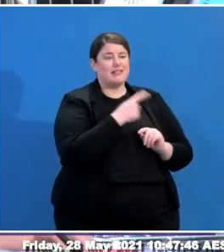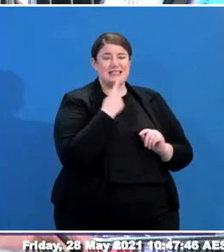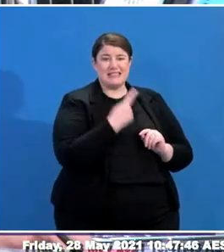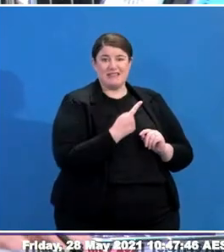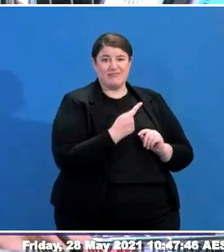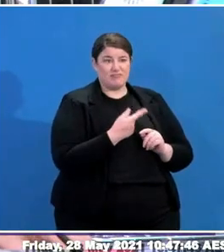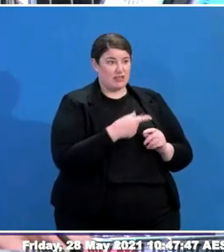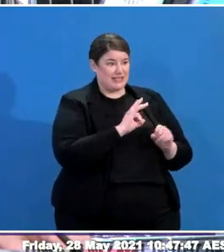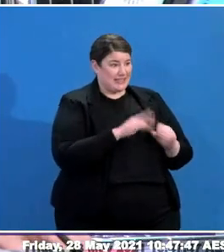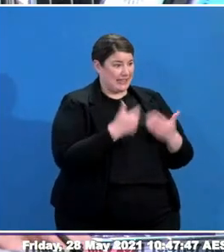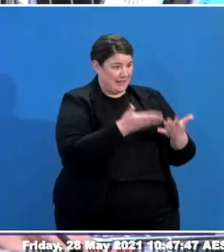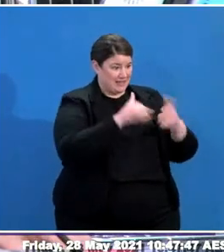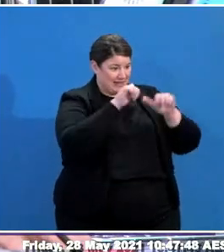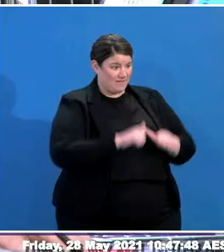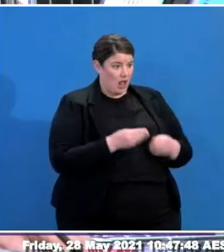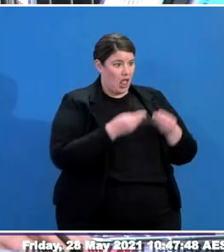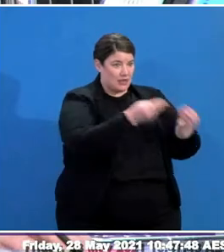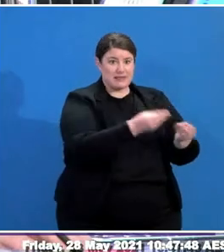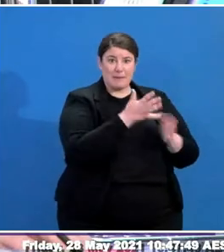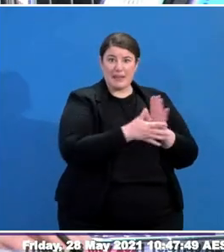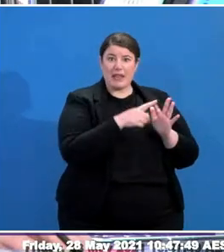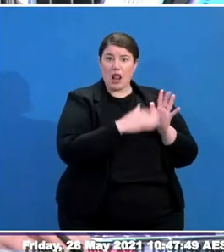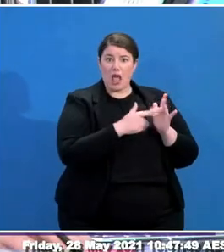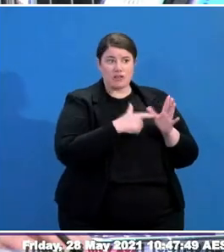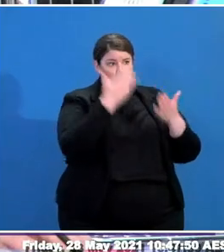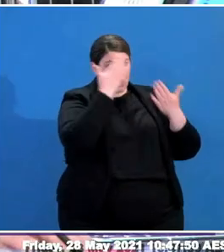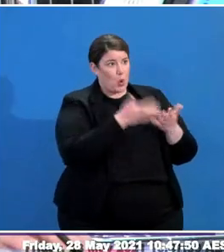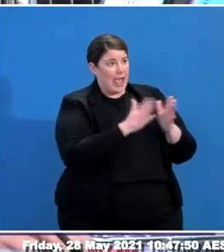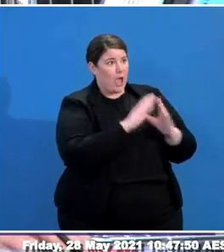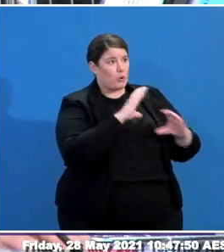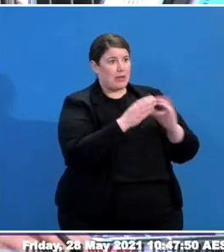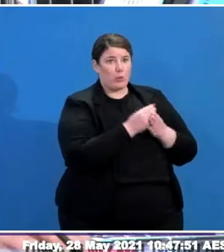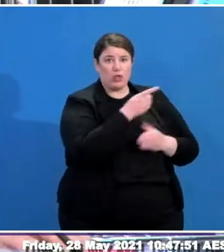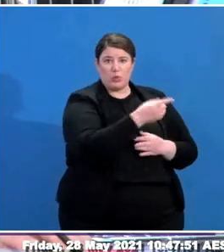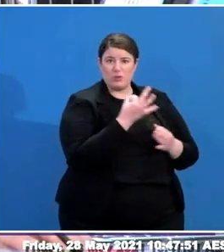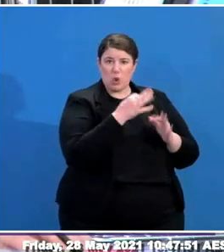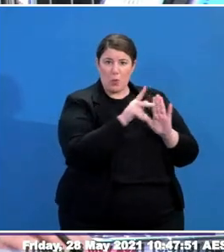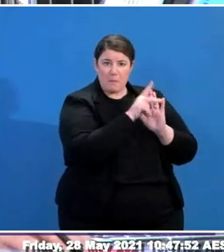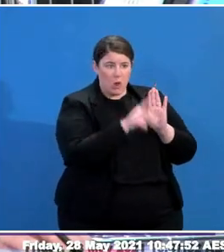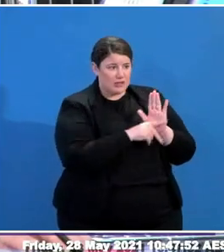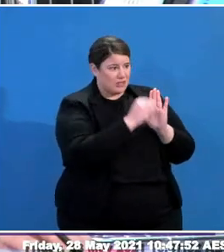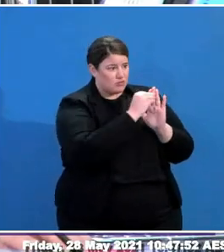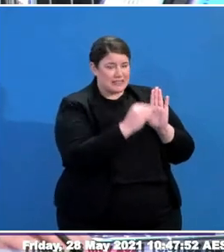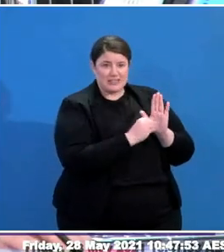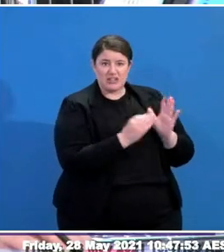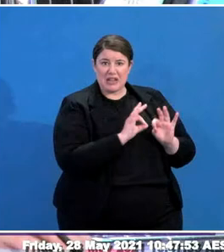hardly be said that the fault lay with Eliza in relation to following a particular procedure that Sunnyfield required?